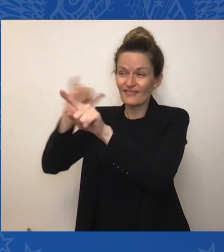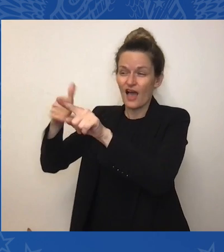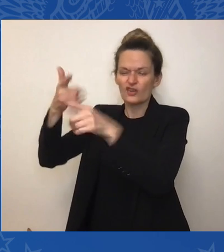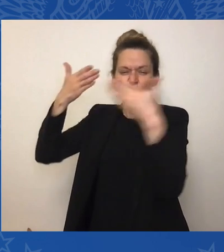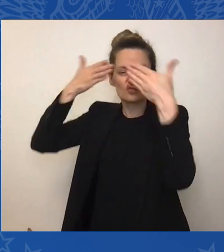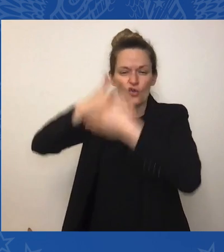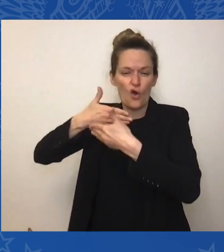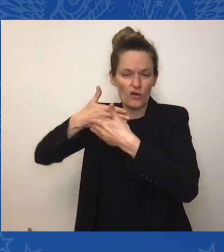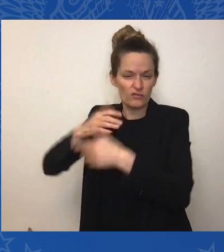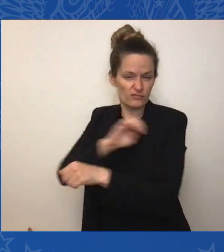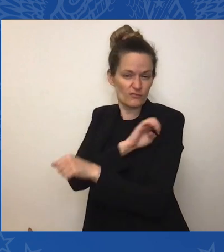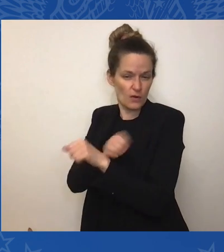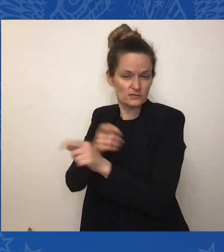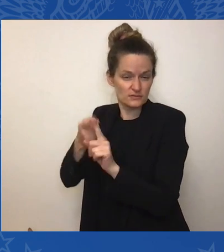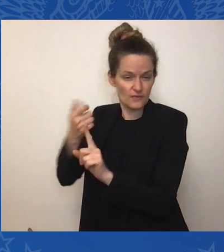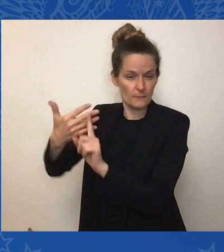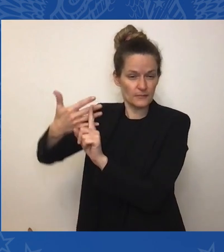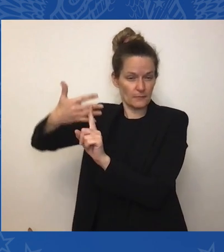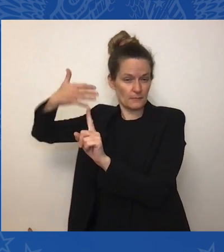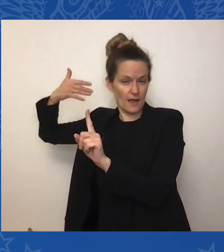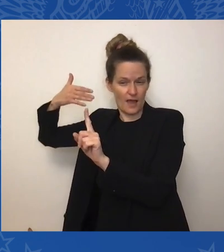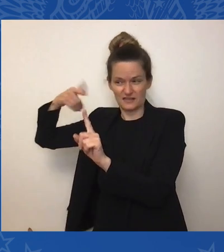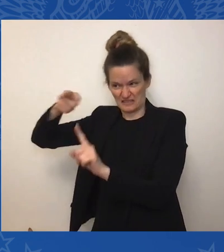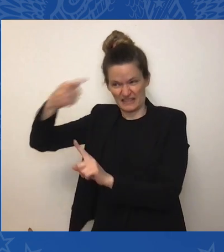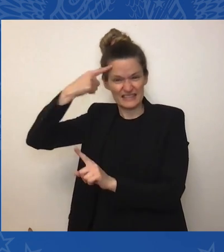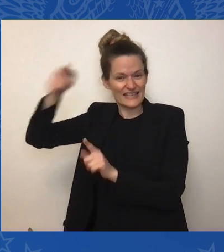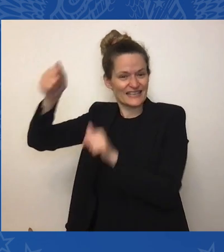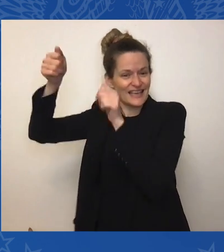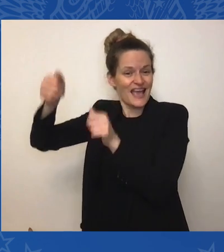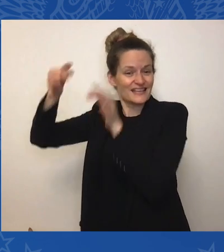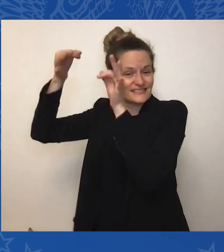But I promise you -- remember I said this, if you remember nothing that I said at this graduation: